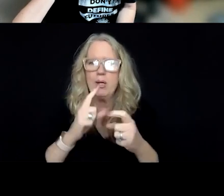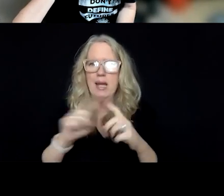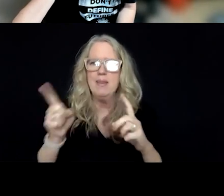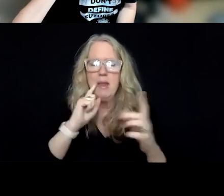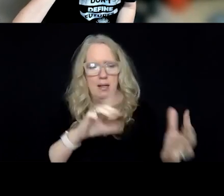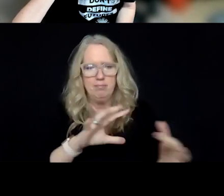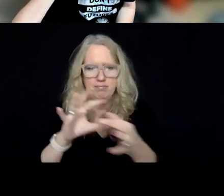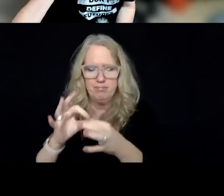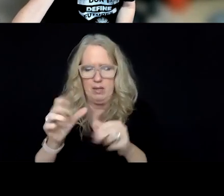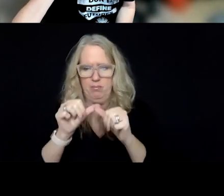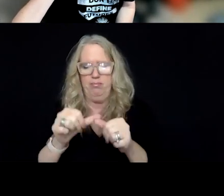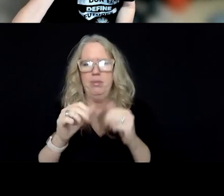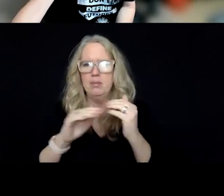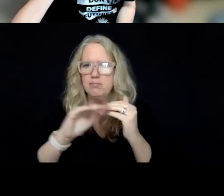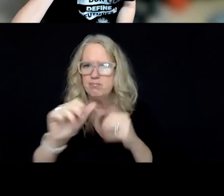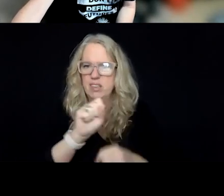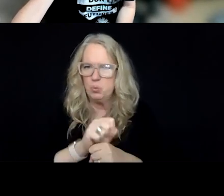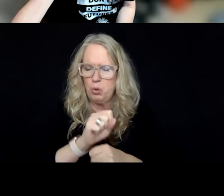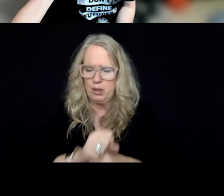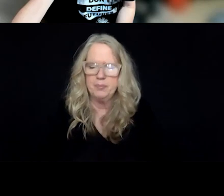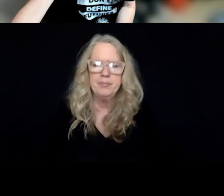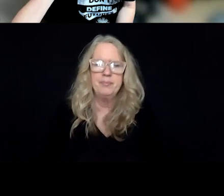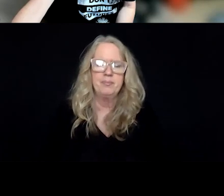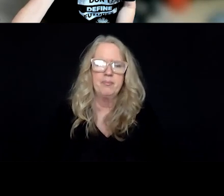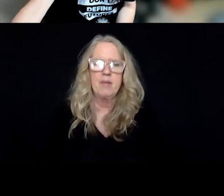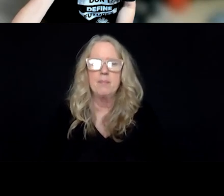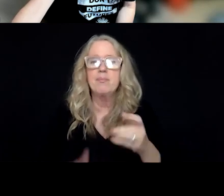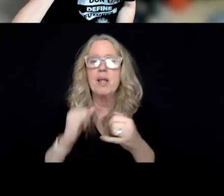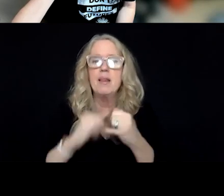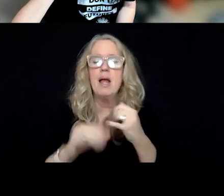TO RETAINING WORK FORCE. AND THE LAST THING IS PROFESSIONAL DEVELOPMENT.